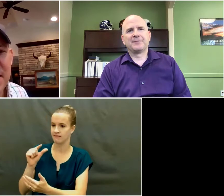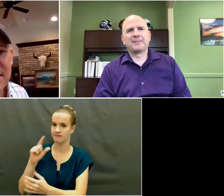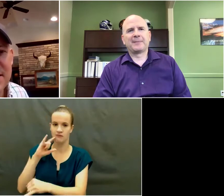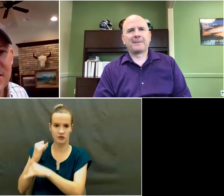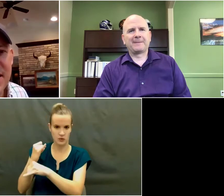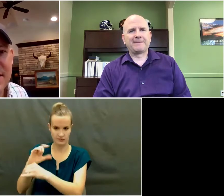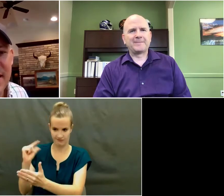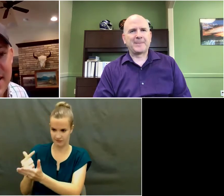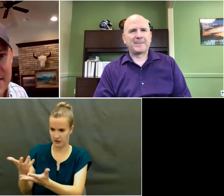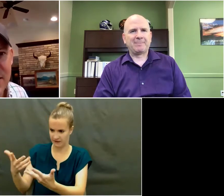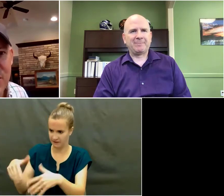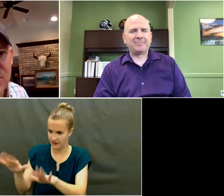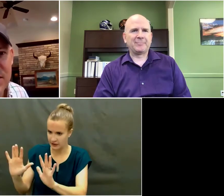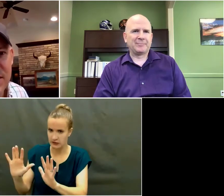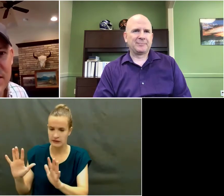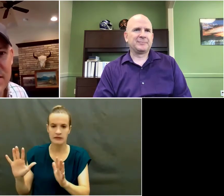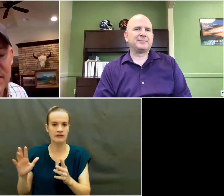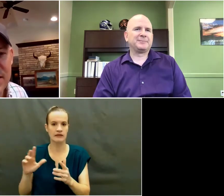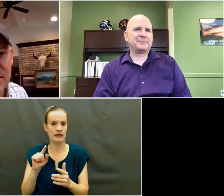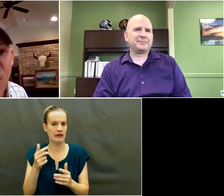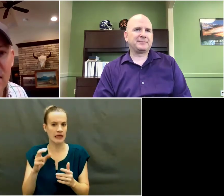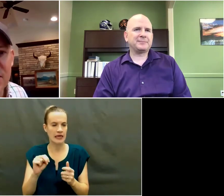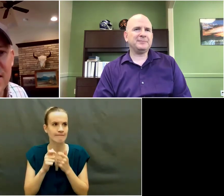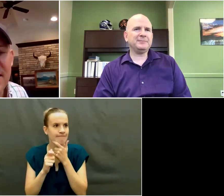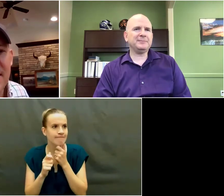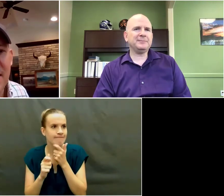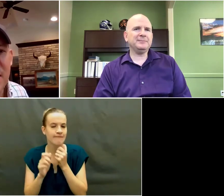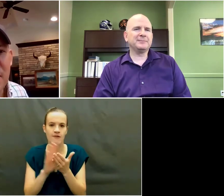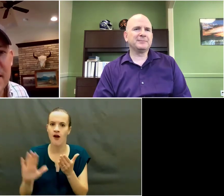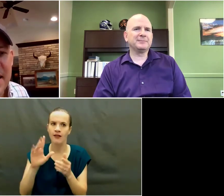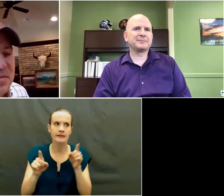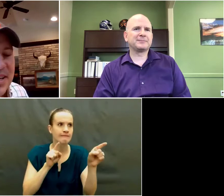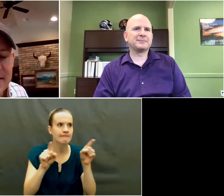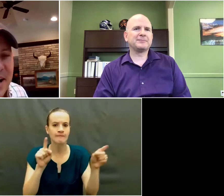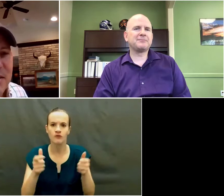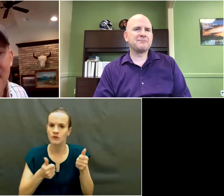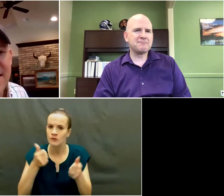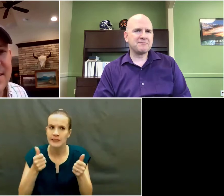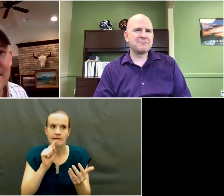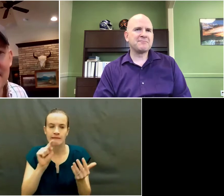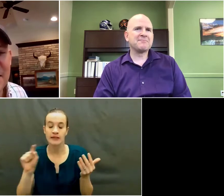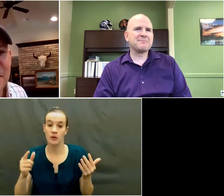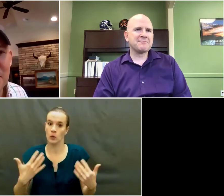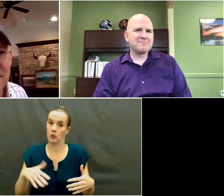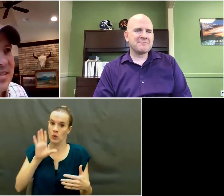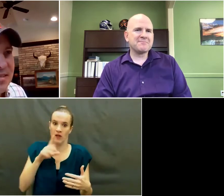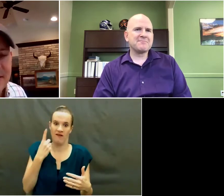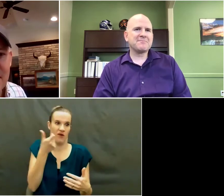to make a decision I guess to go to college. And that can be a terrifying, um just as a you know,